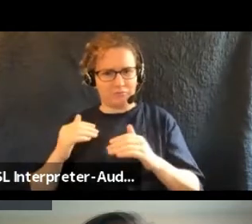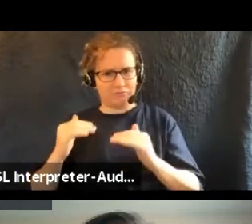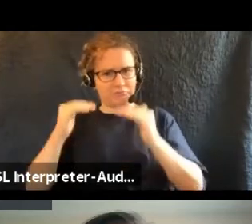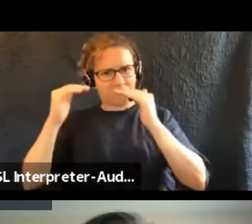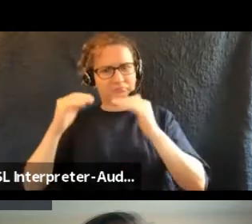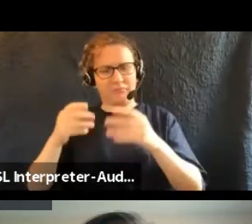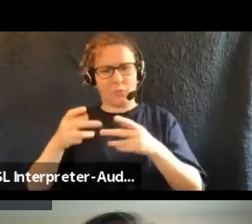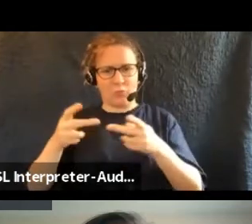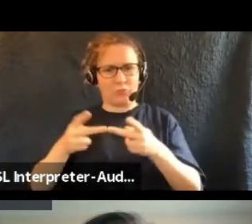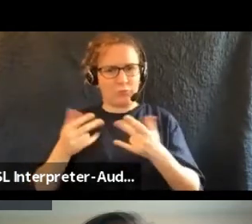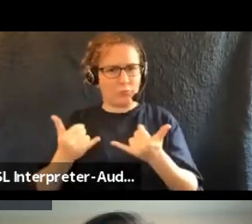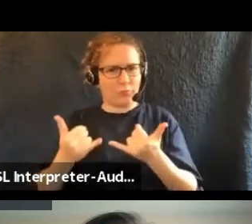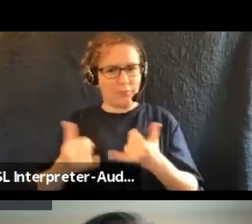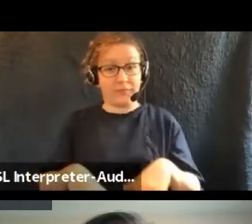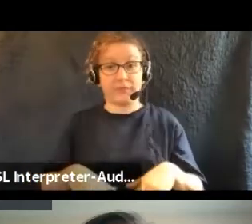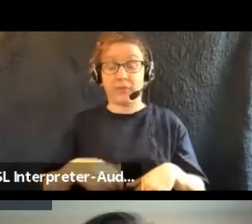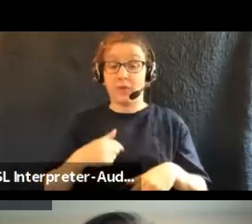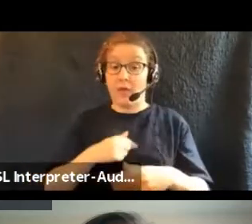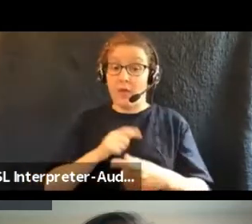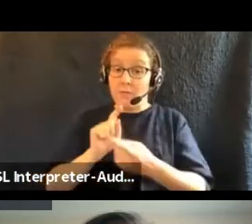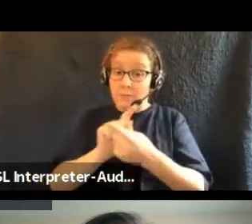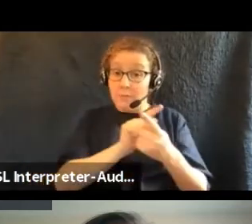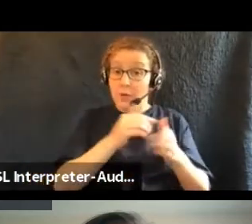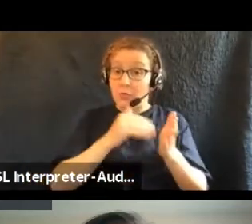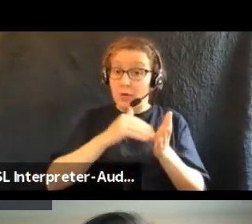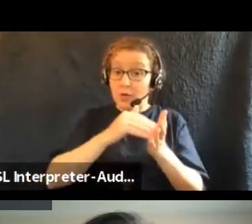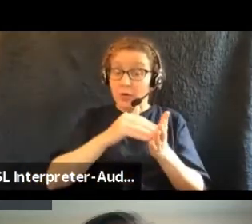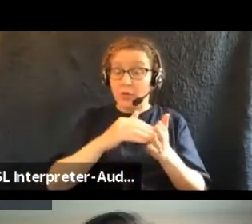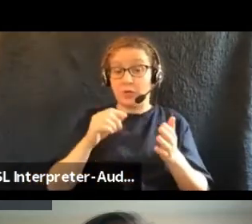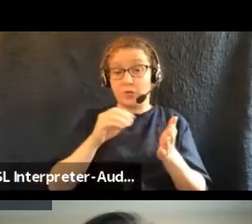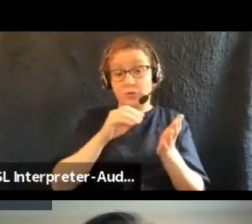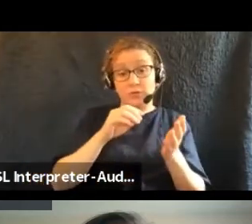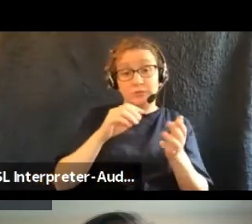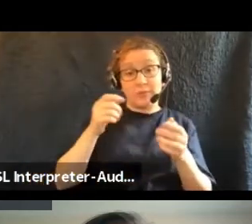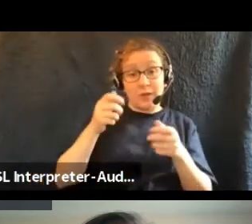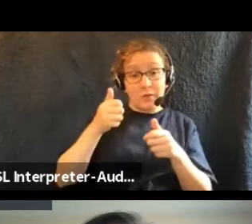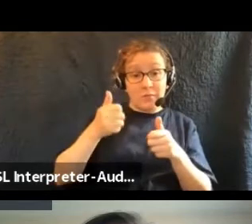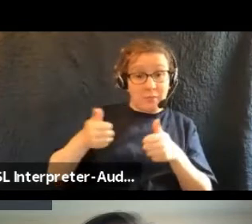who were also doing this research in order to maintain a sense of contact outside of